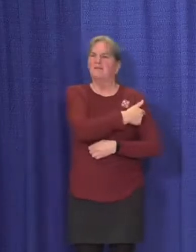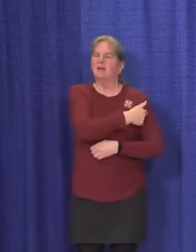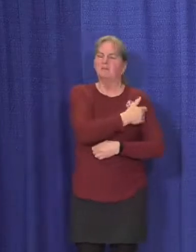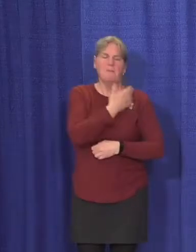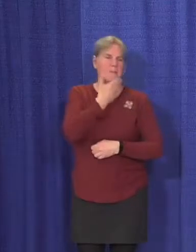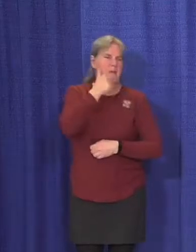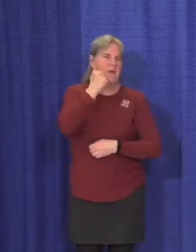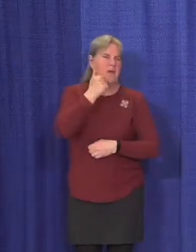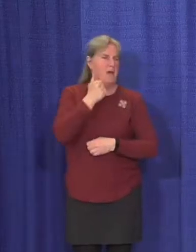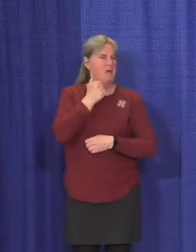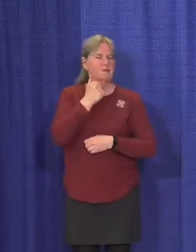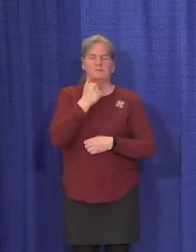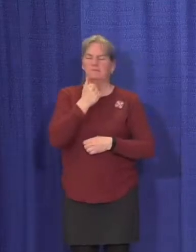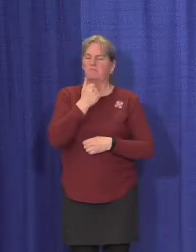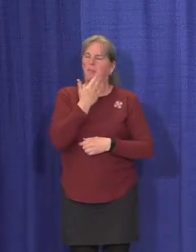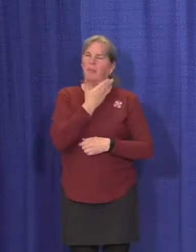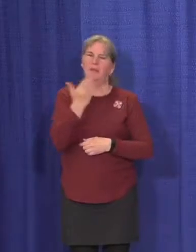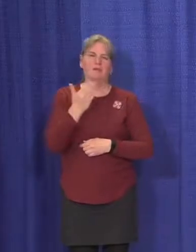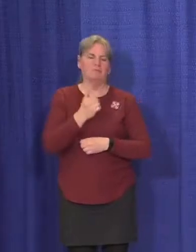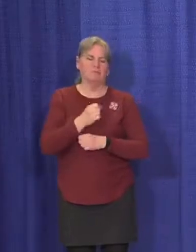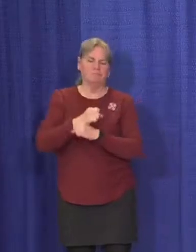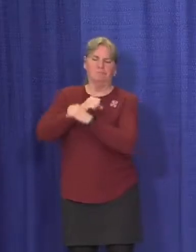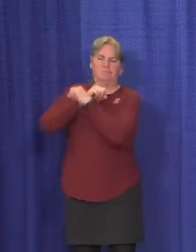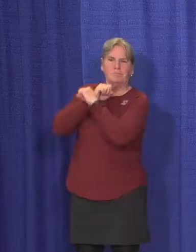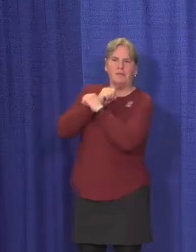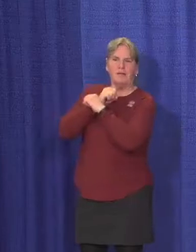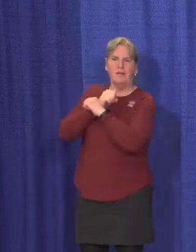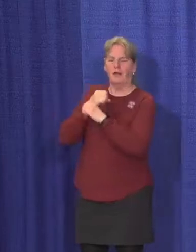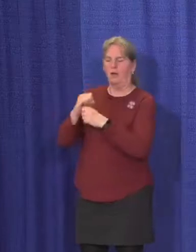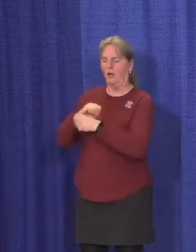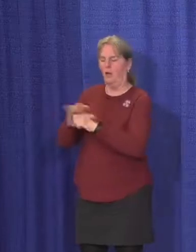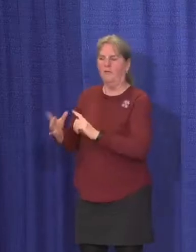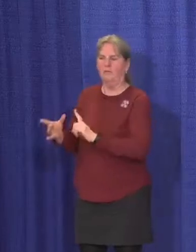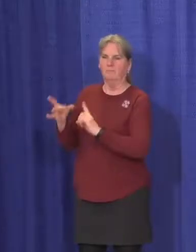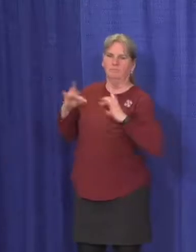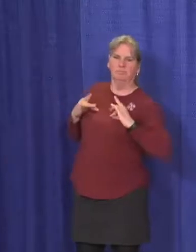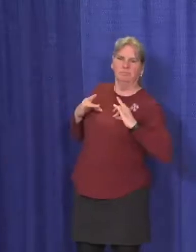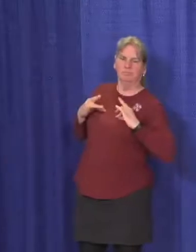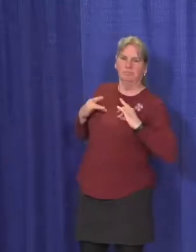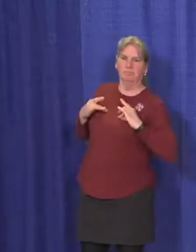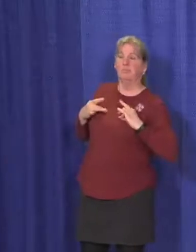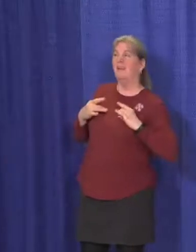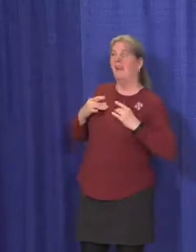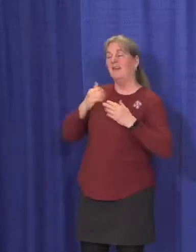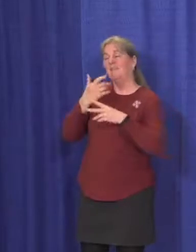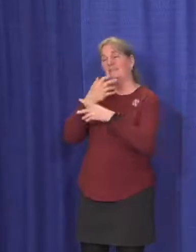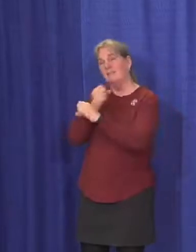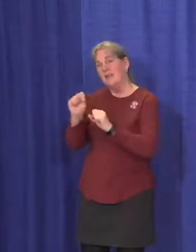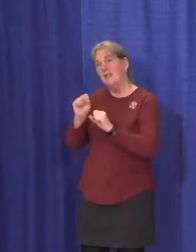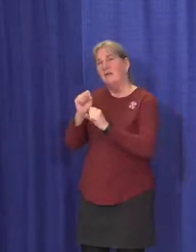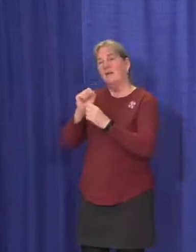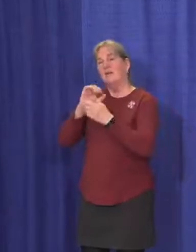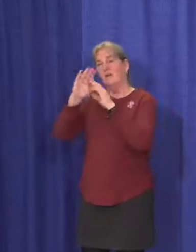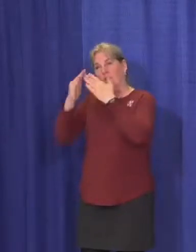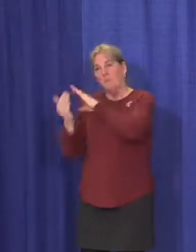best ways we can protect ourselves, our loved ones and our community and I'm thrilled